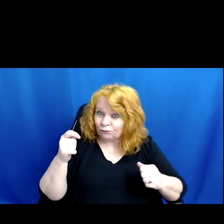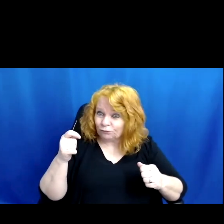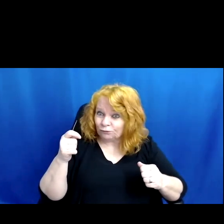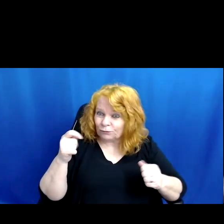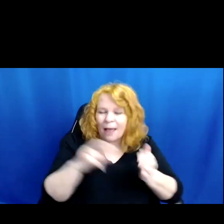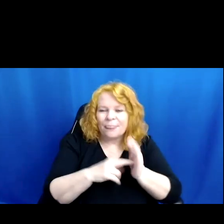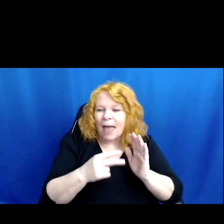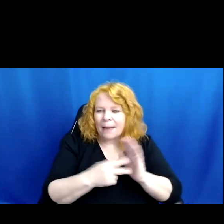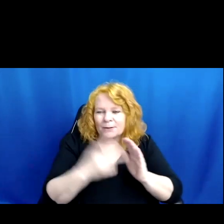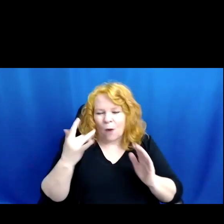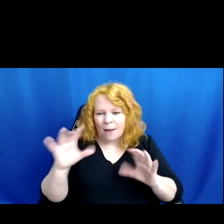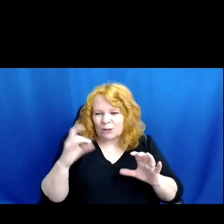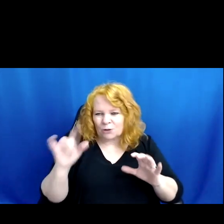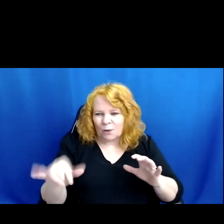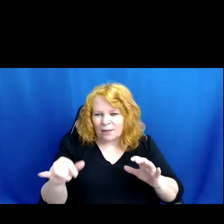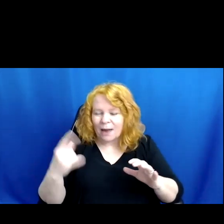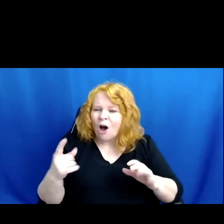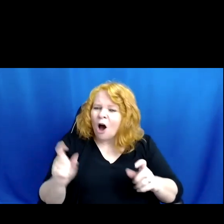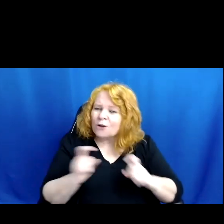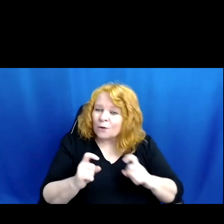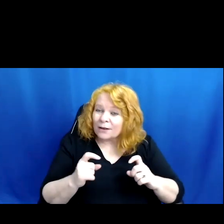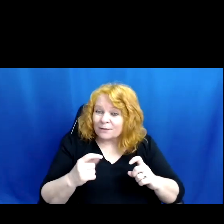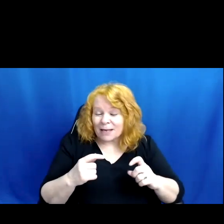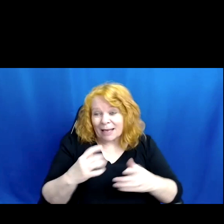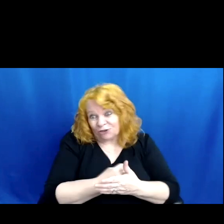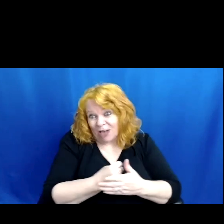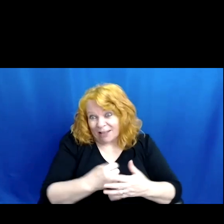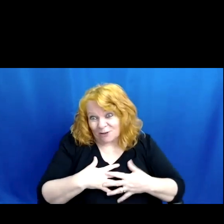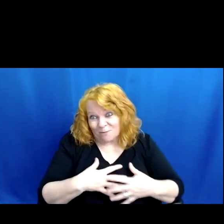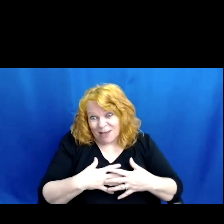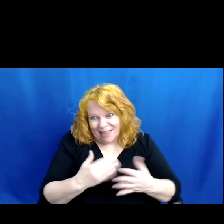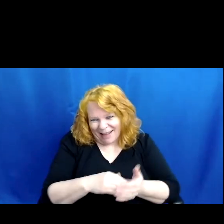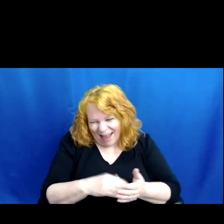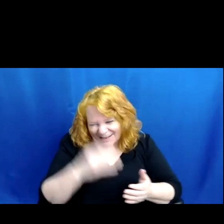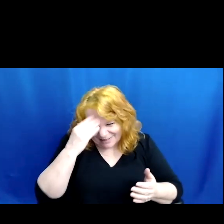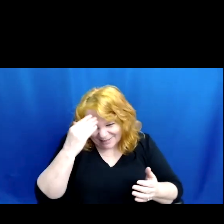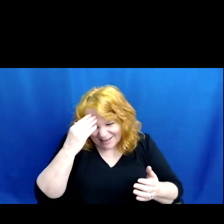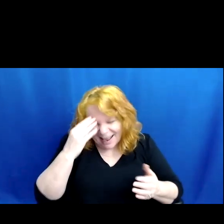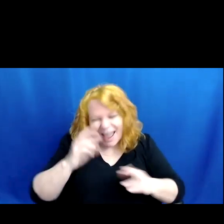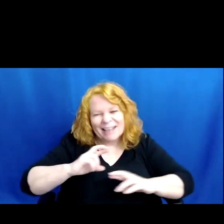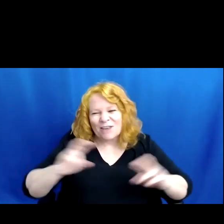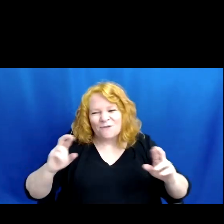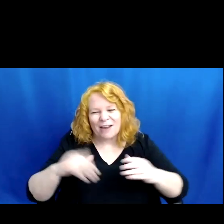This gives me a chance to take a breath and recover for the next bit that is coming.